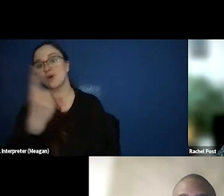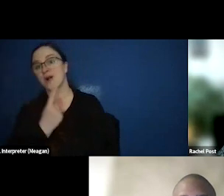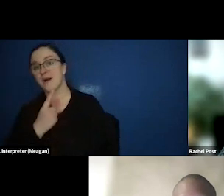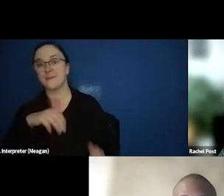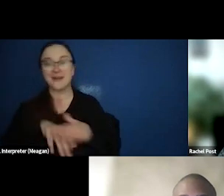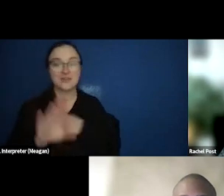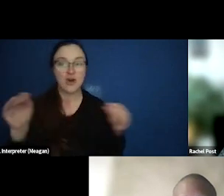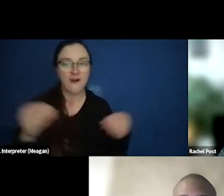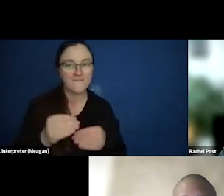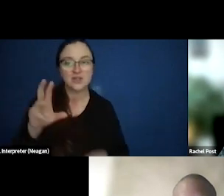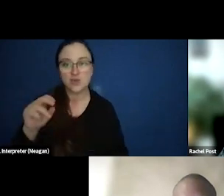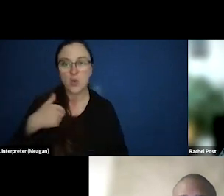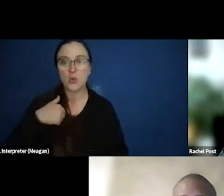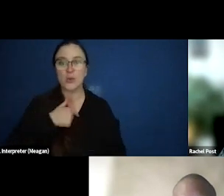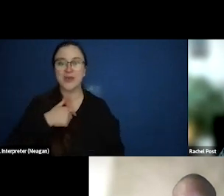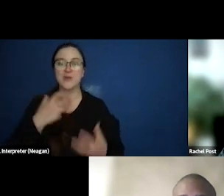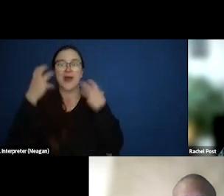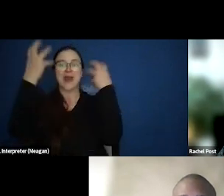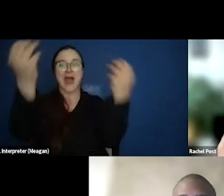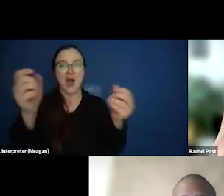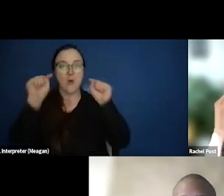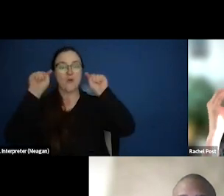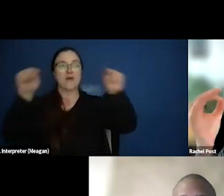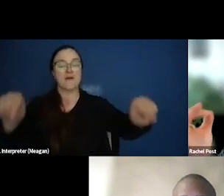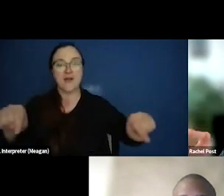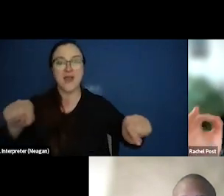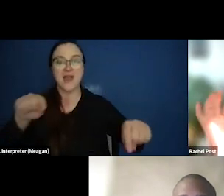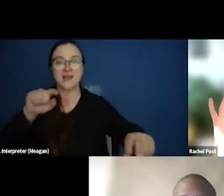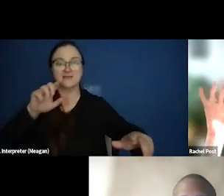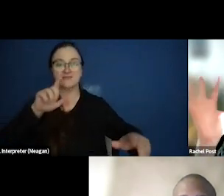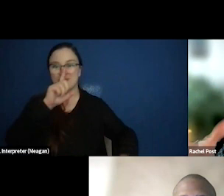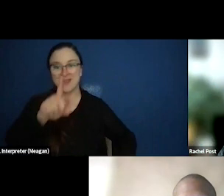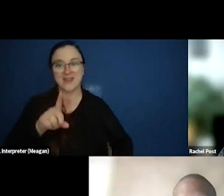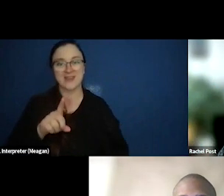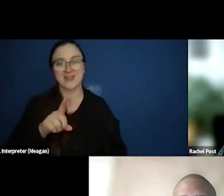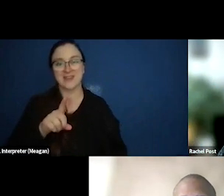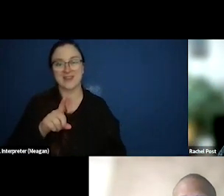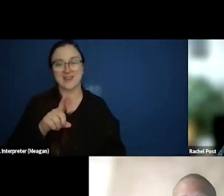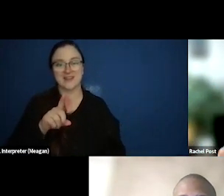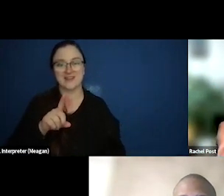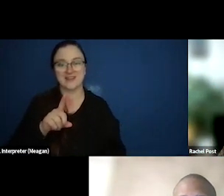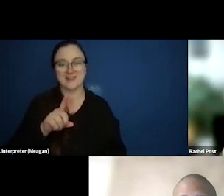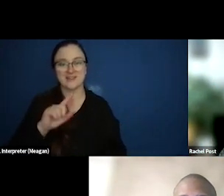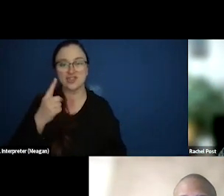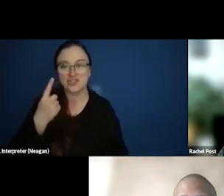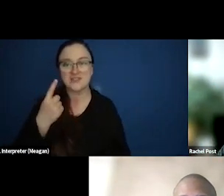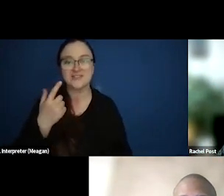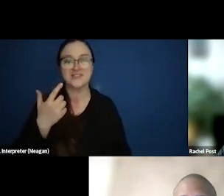Like, we went into the community, and we really did this like loving people up. Like you were talking about the gifts